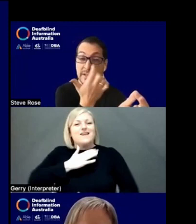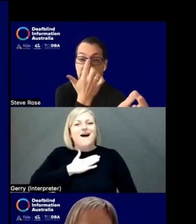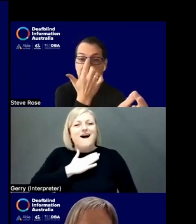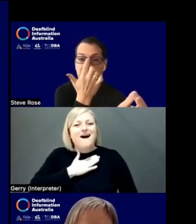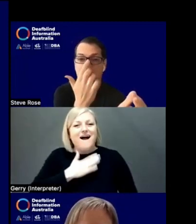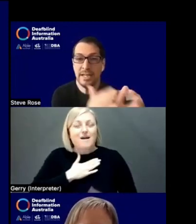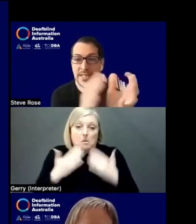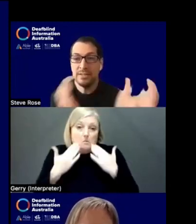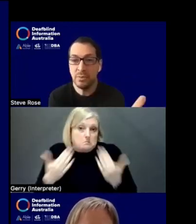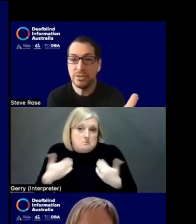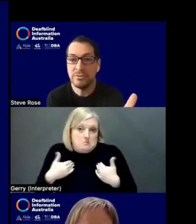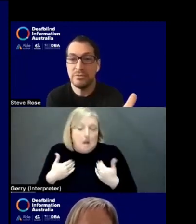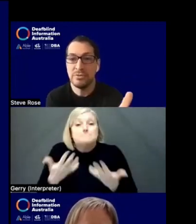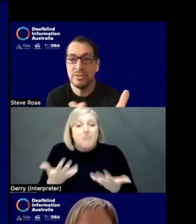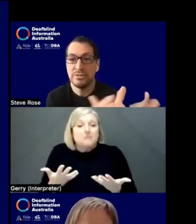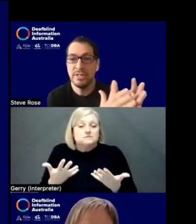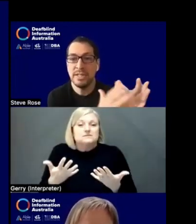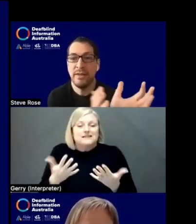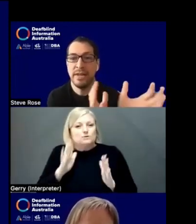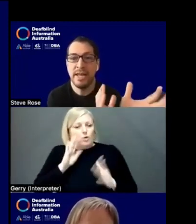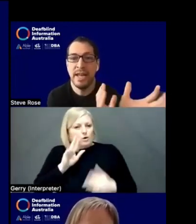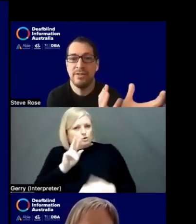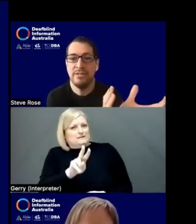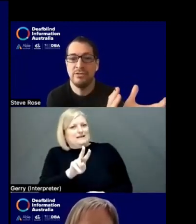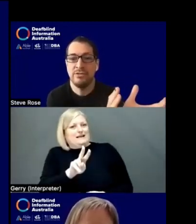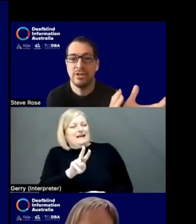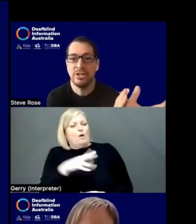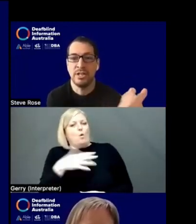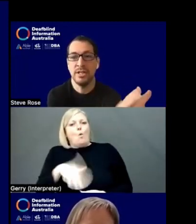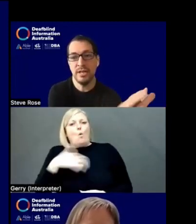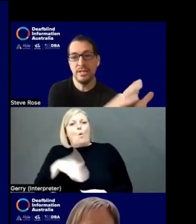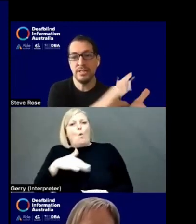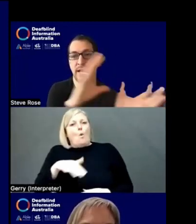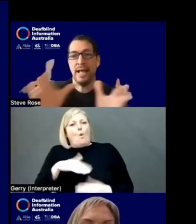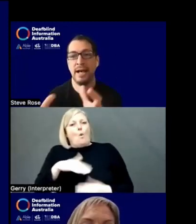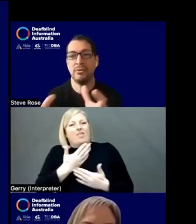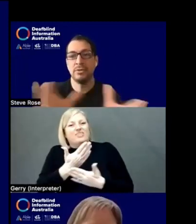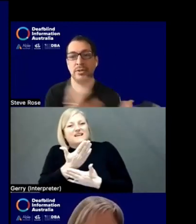it's kind of, it is wonderful to sort of see how that narrative structure has allowed